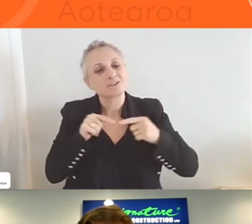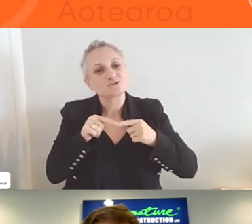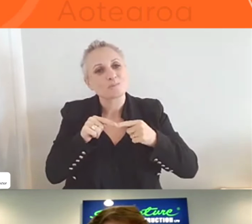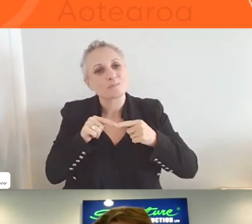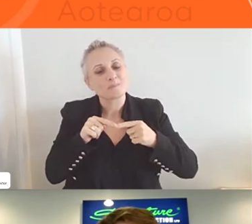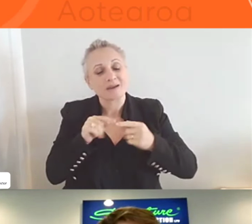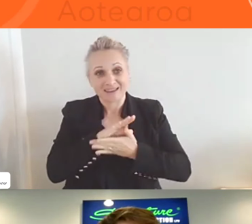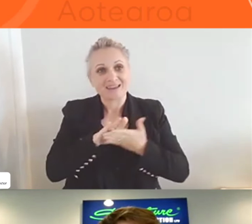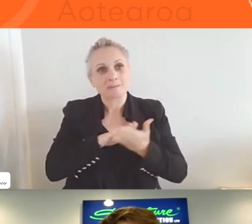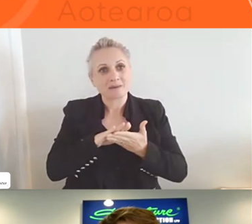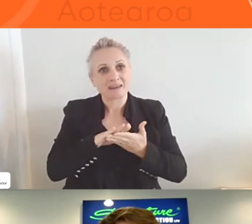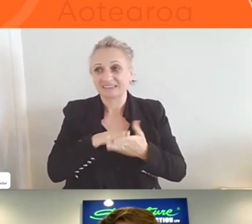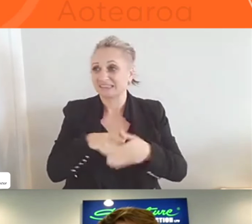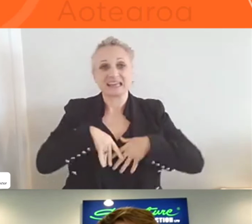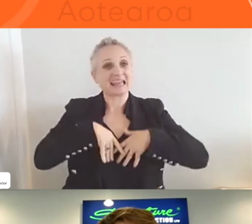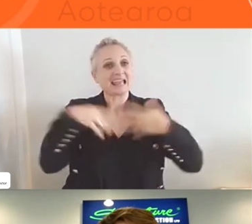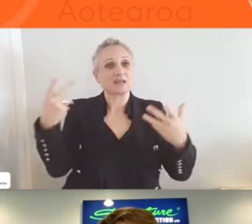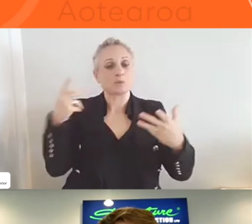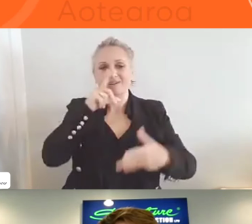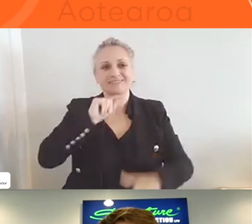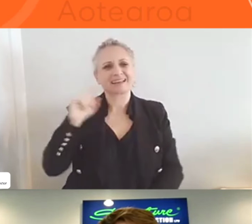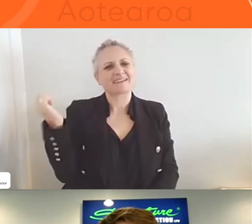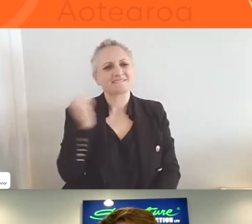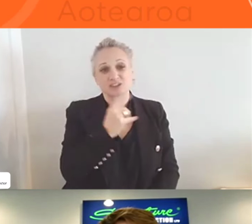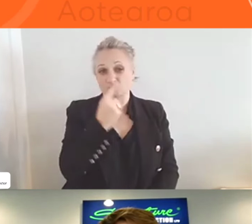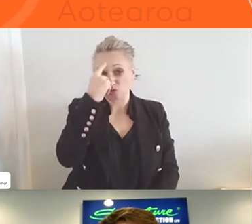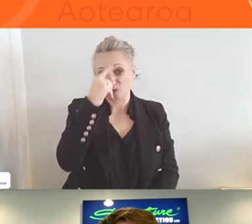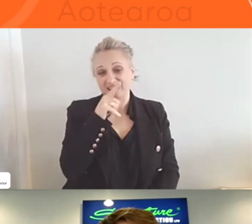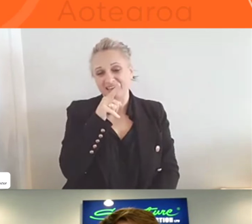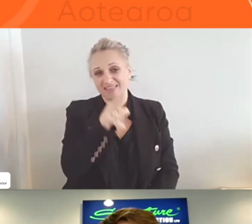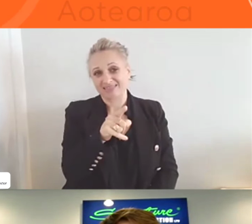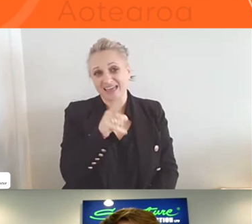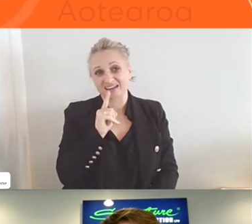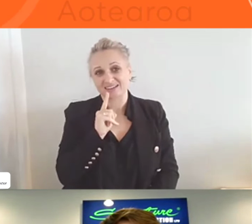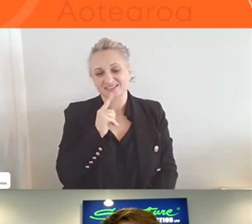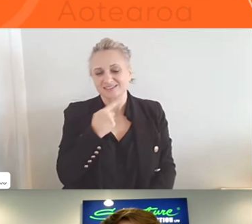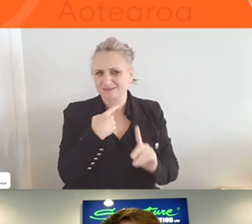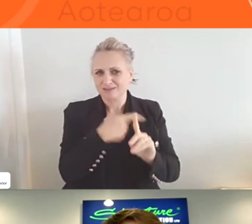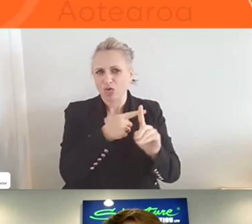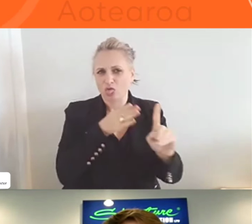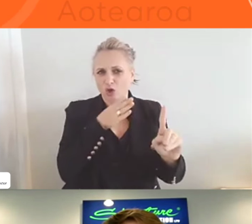think that's a realistic starting point where we should be looking at for building homes, or should we really be building better than